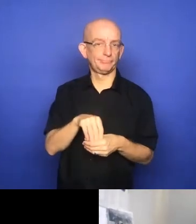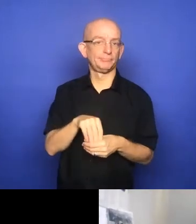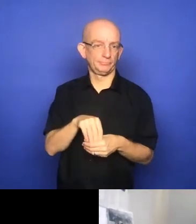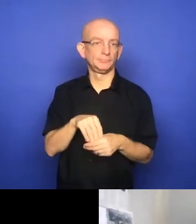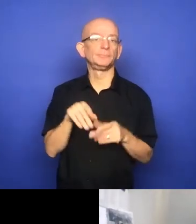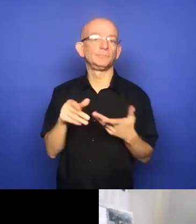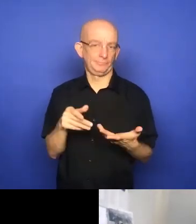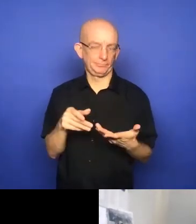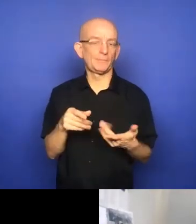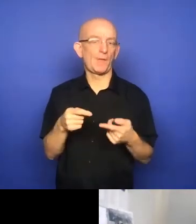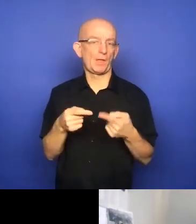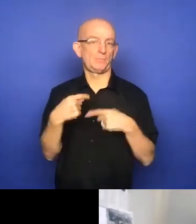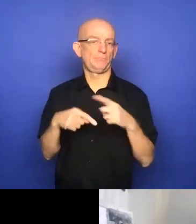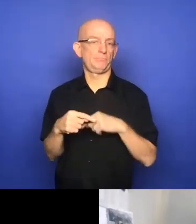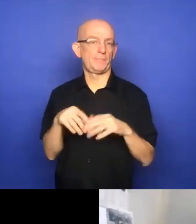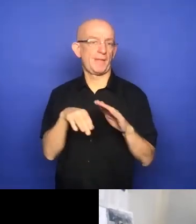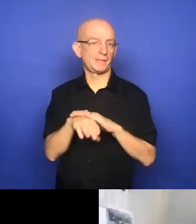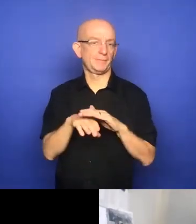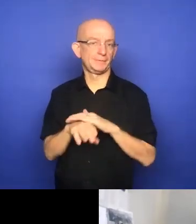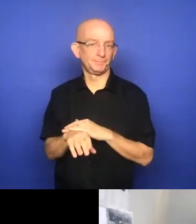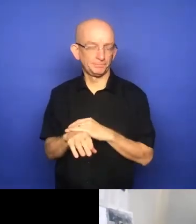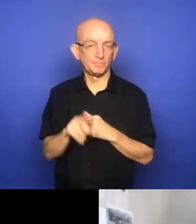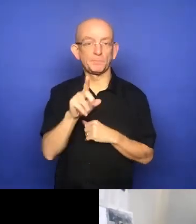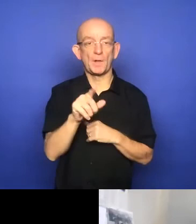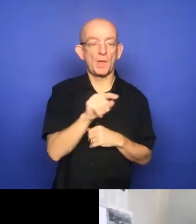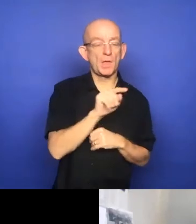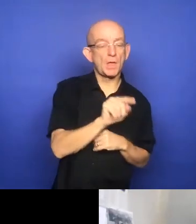accessibility. Other areas that are much needed by persons with